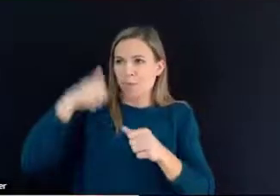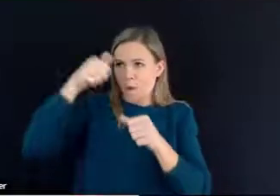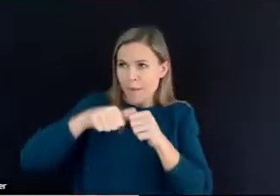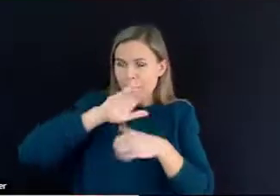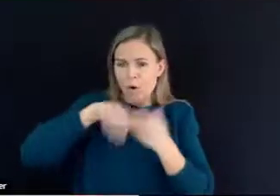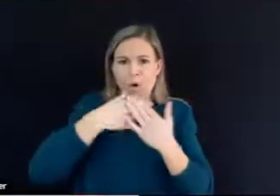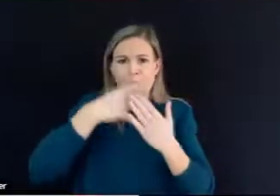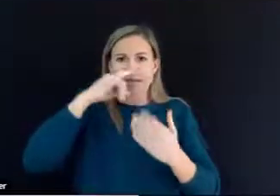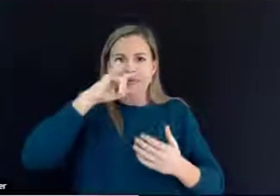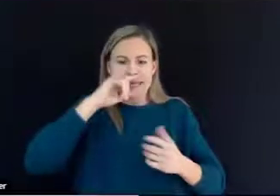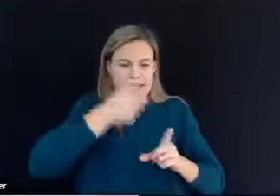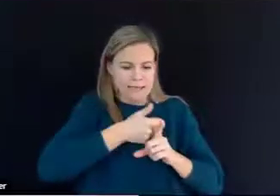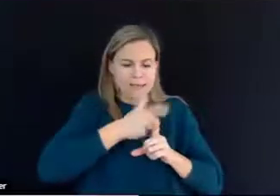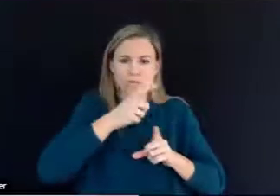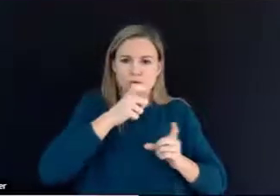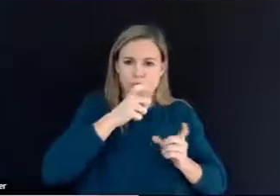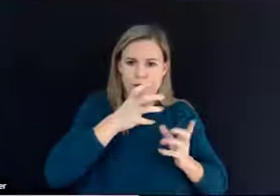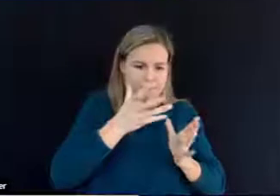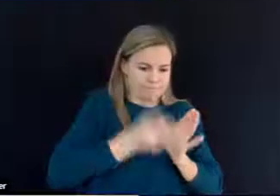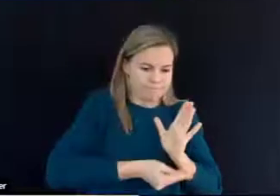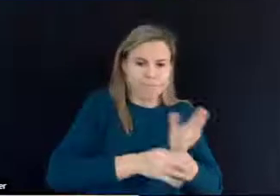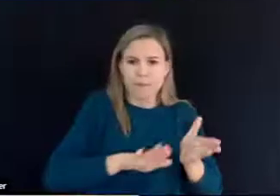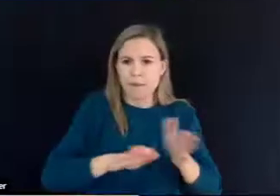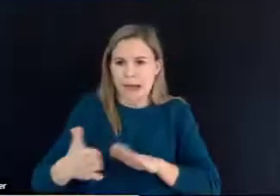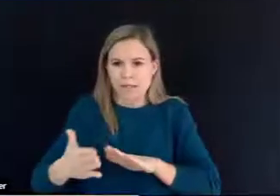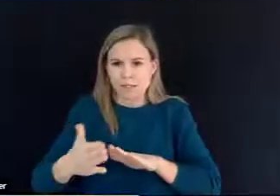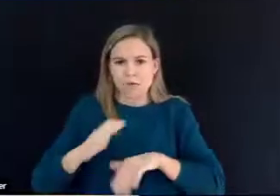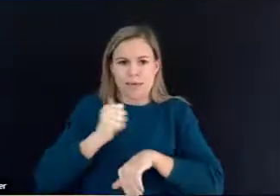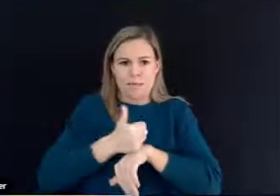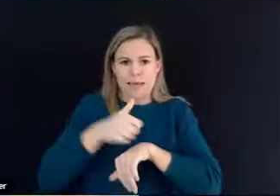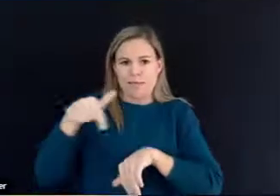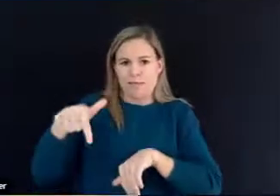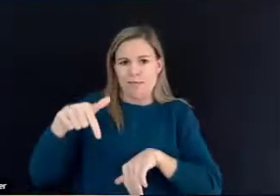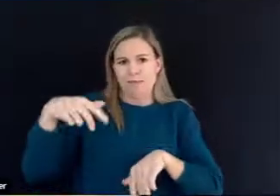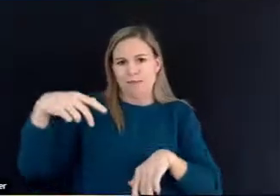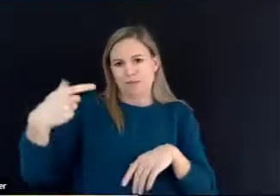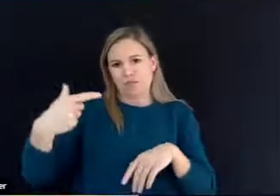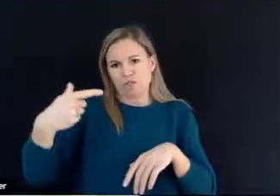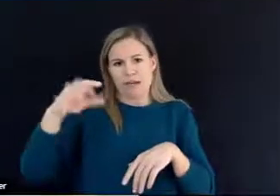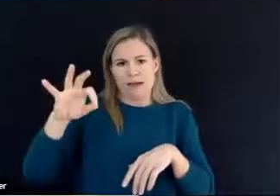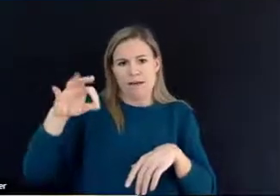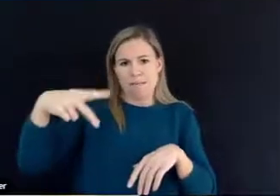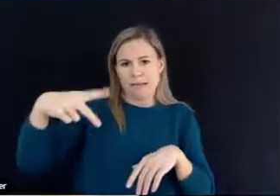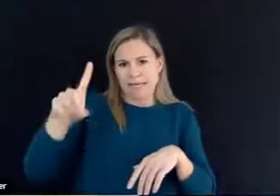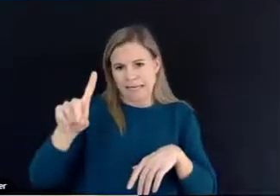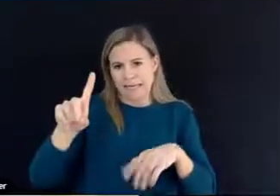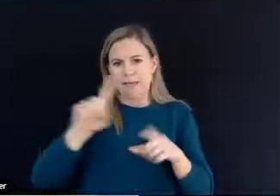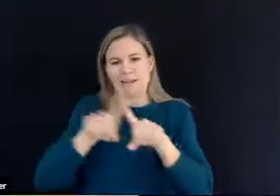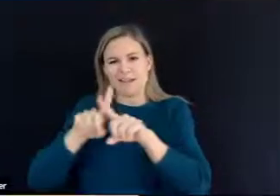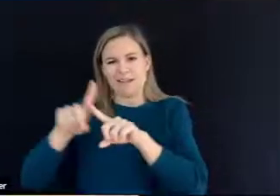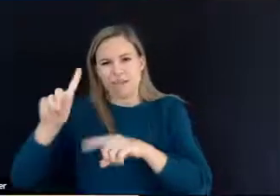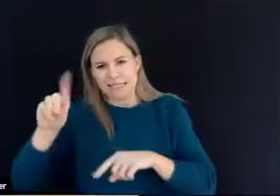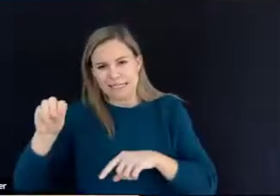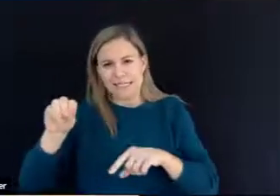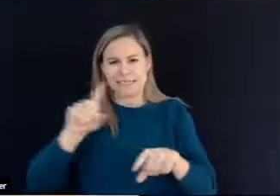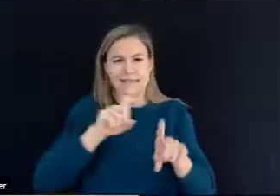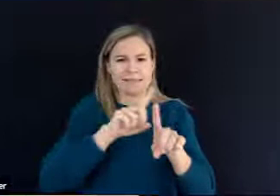that have passed away due to peroxisomal disorders and other rare diseases. Next slide, Katie.